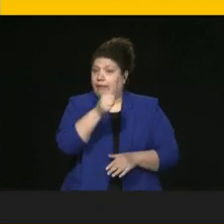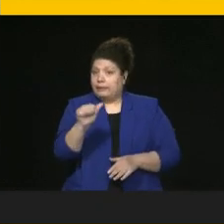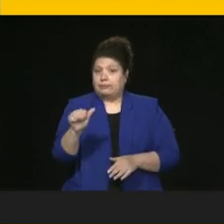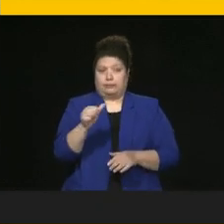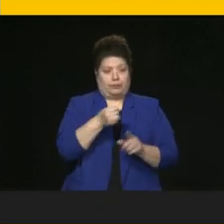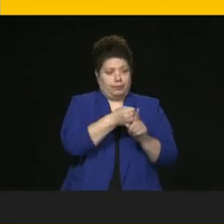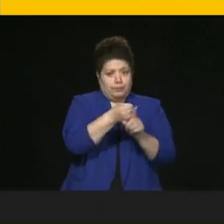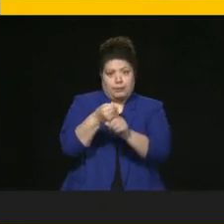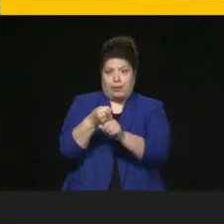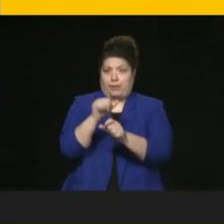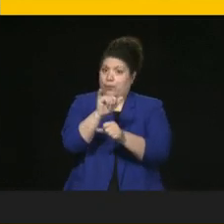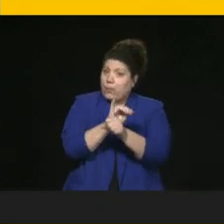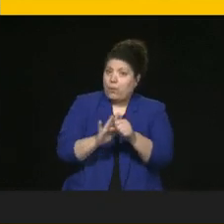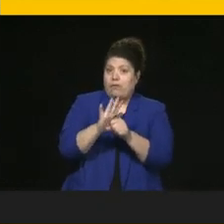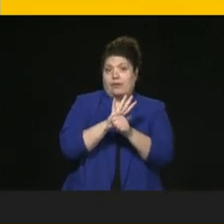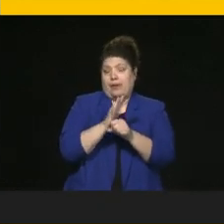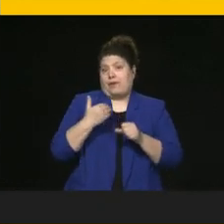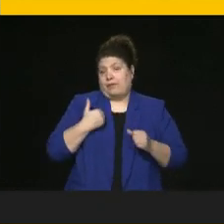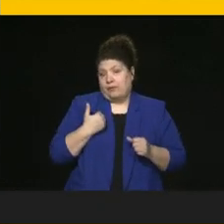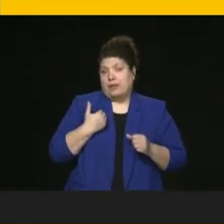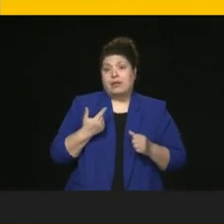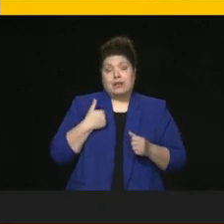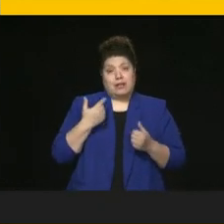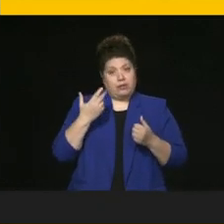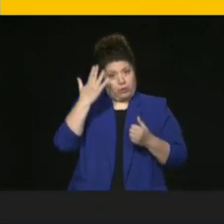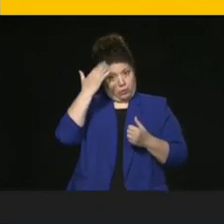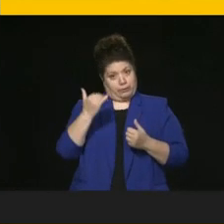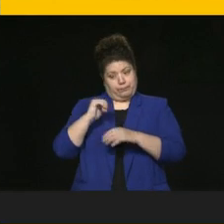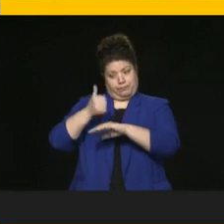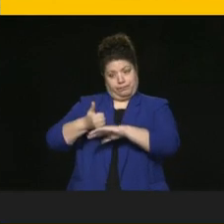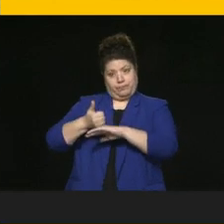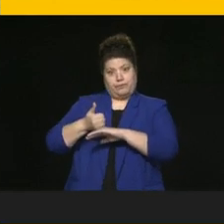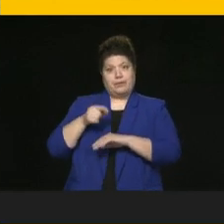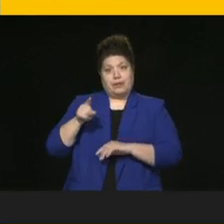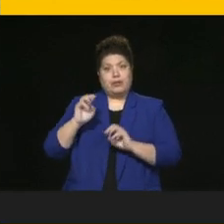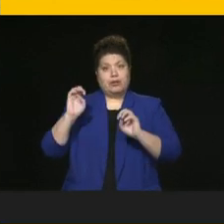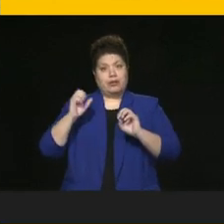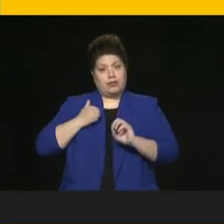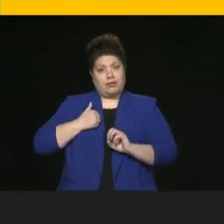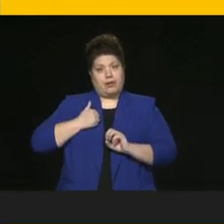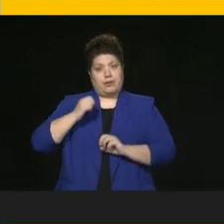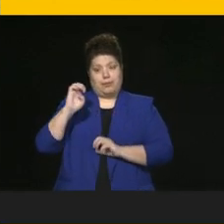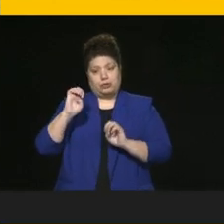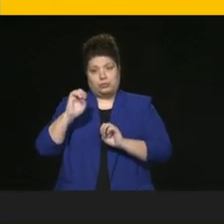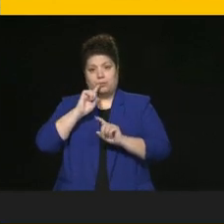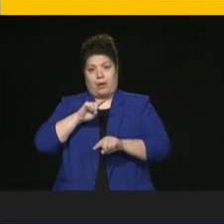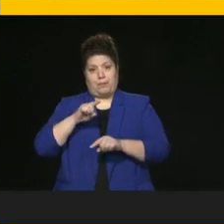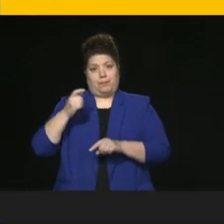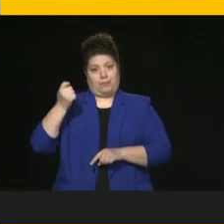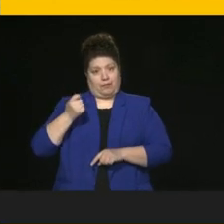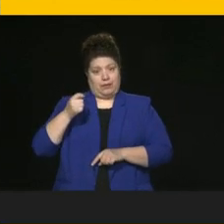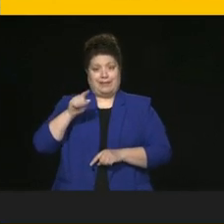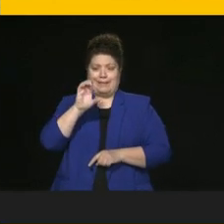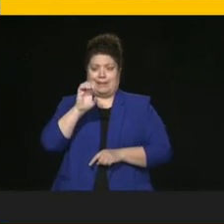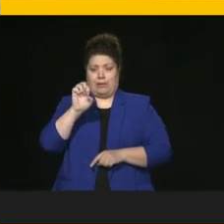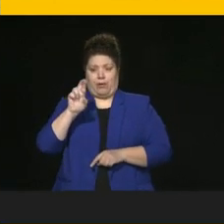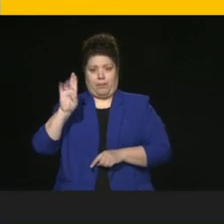WORKERS IMPACTED BY COVID-19.